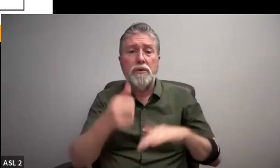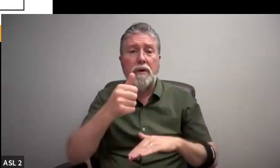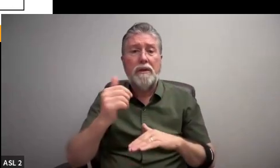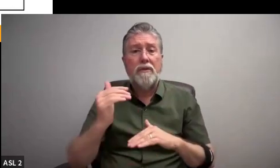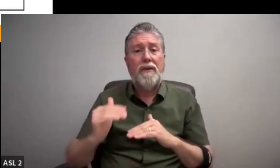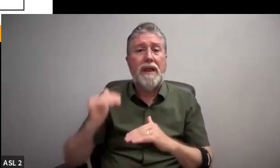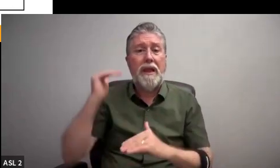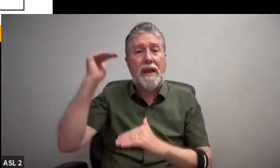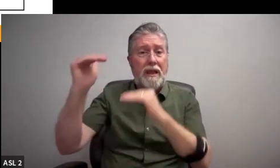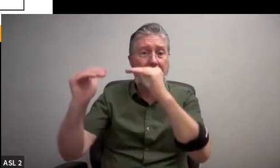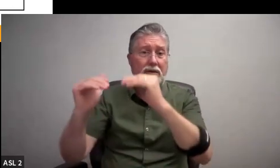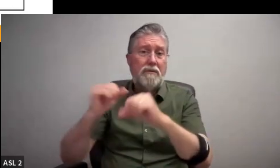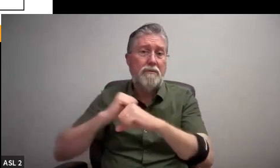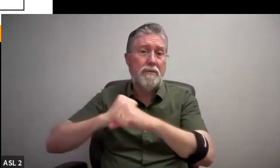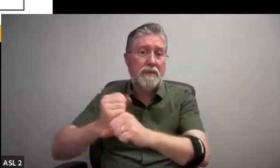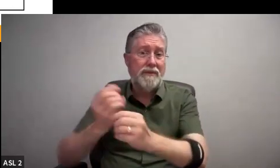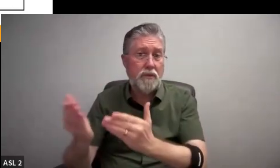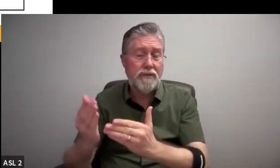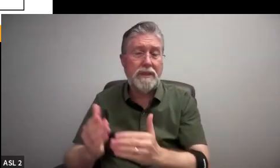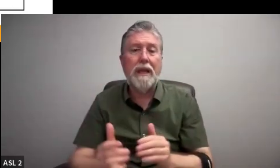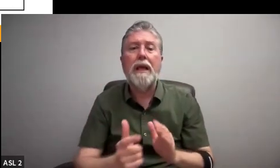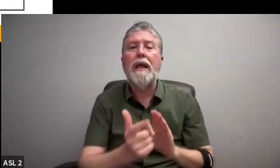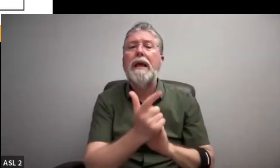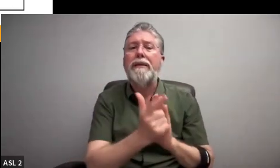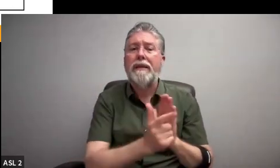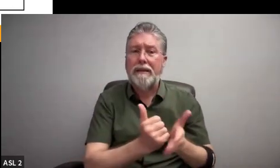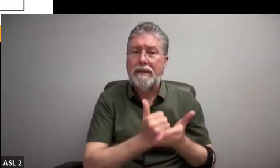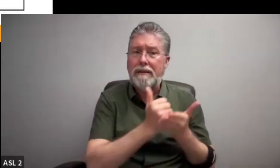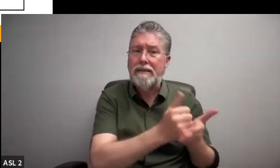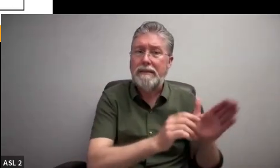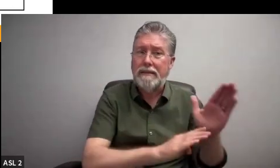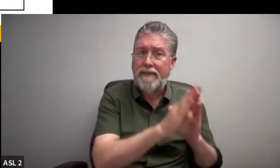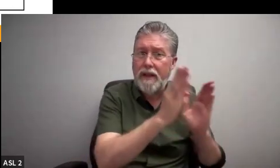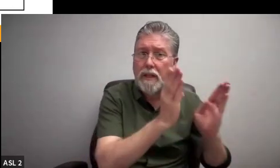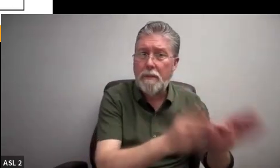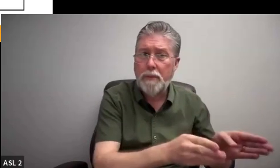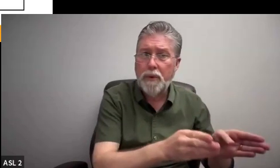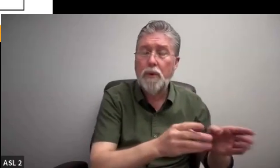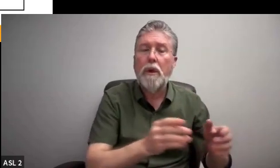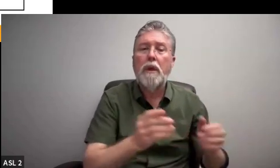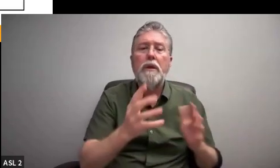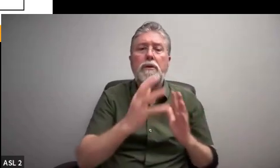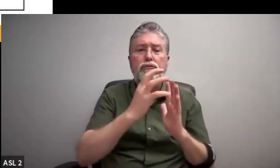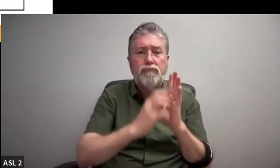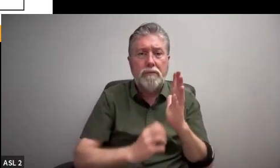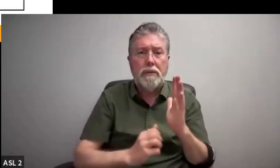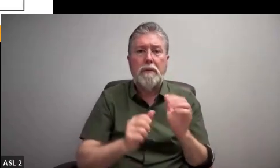Services and the Legal Assistance Developer. And they will draft proposed job descriptions for the